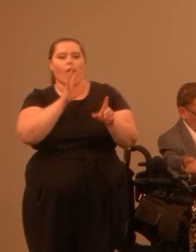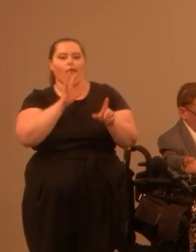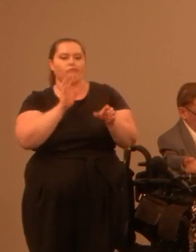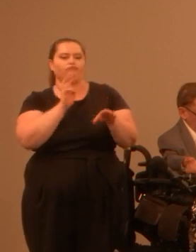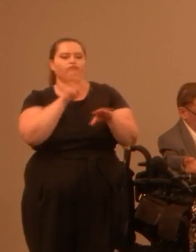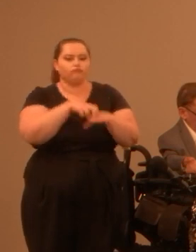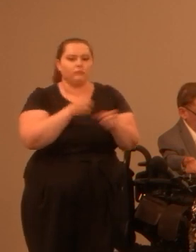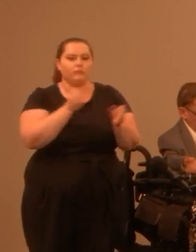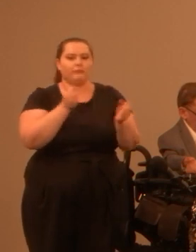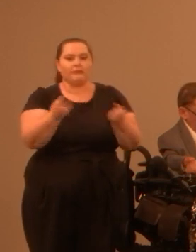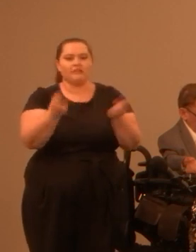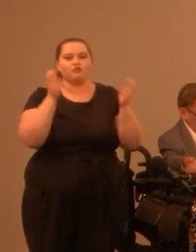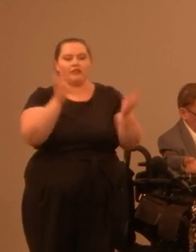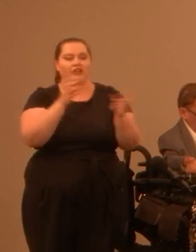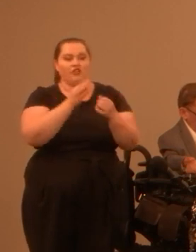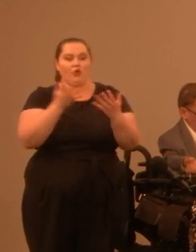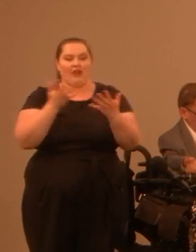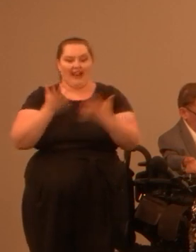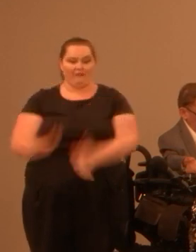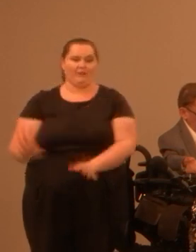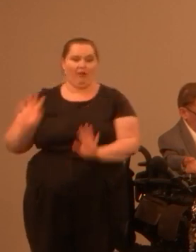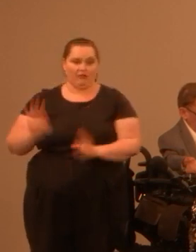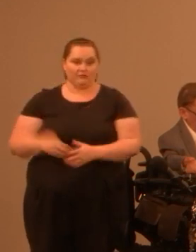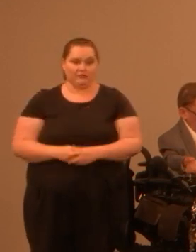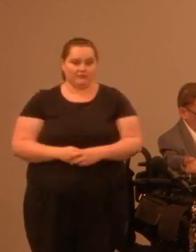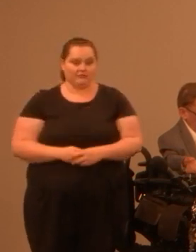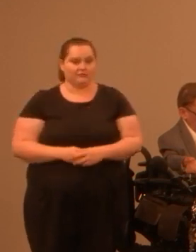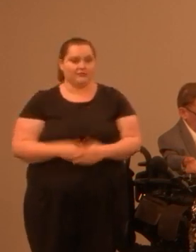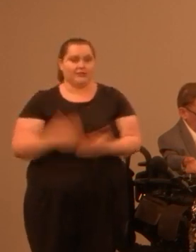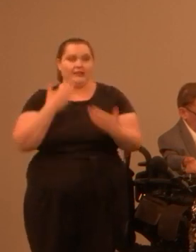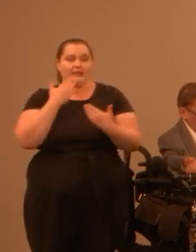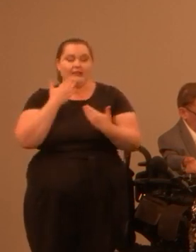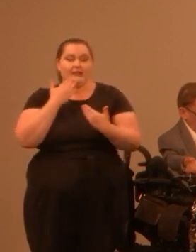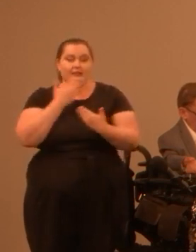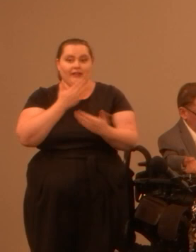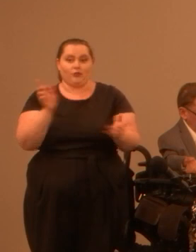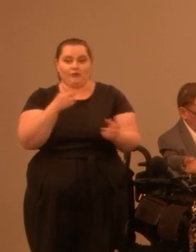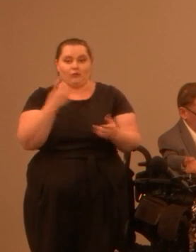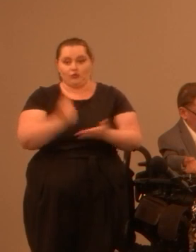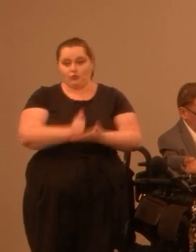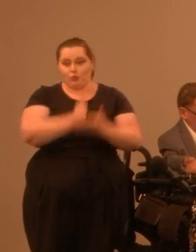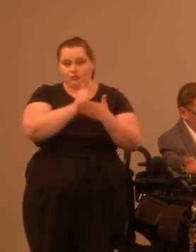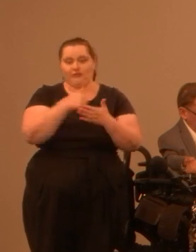not get left behind. Thank you to everyone's support, this project it's,